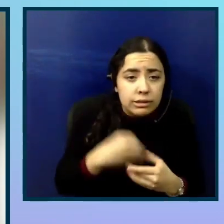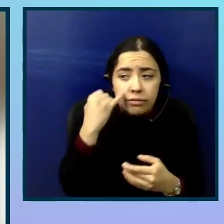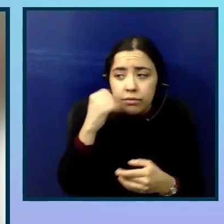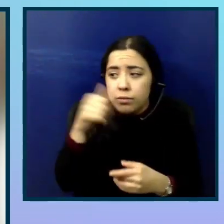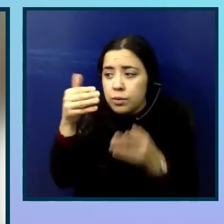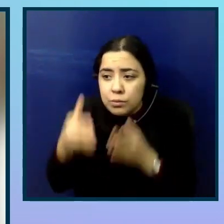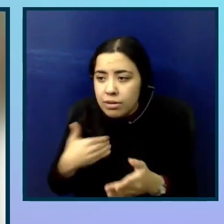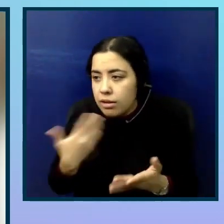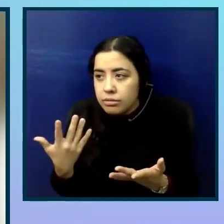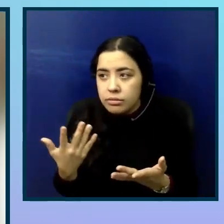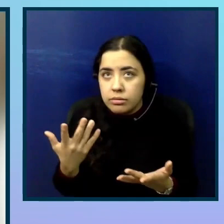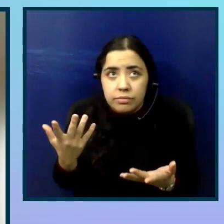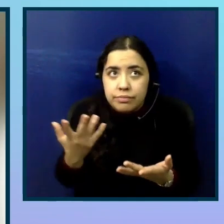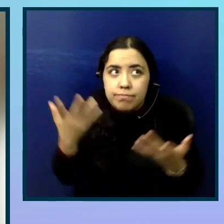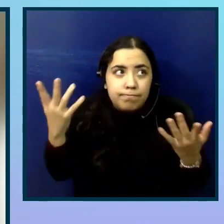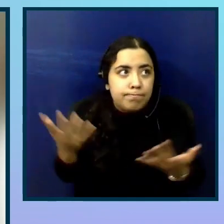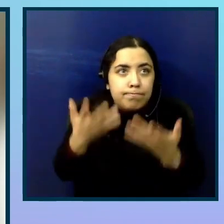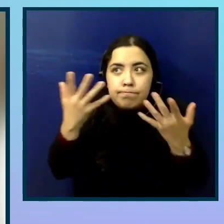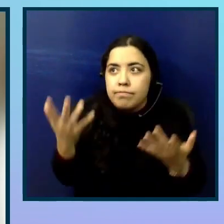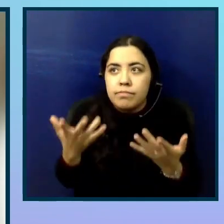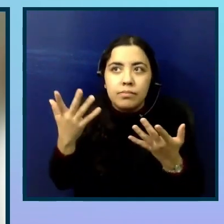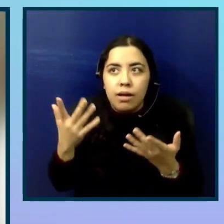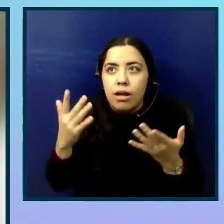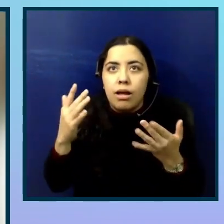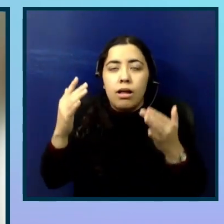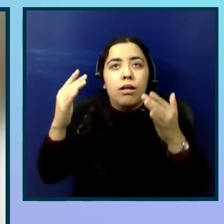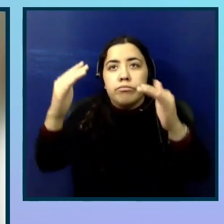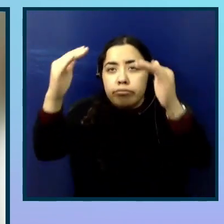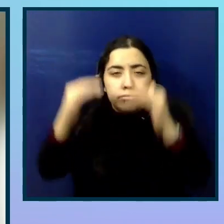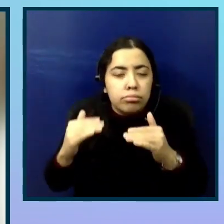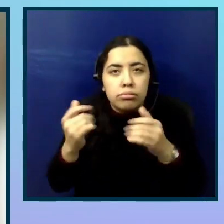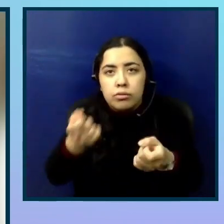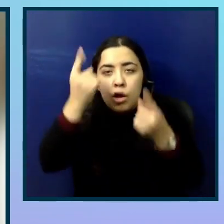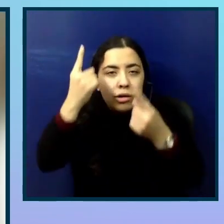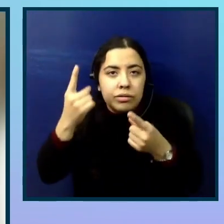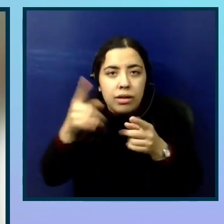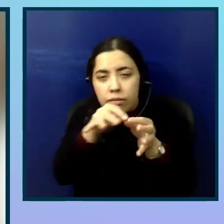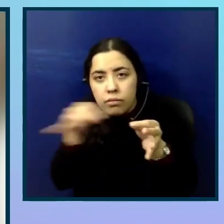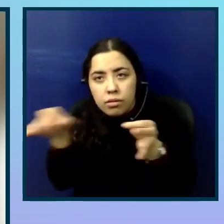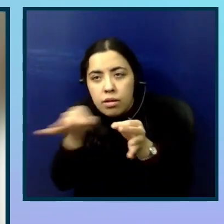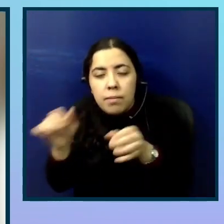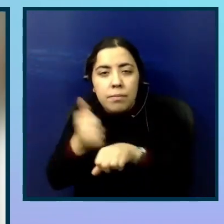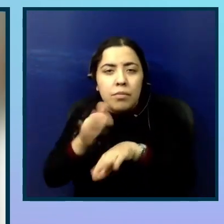you know, someone else has a lower level of literacy because of their educational upbringing or someone else.